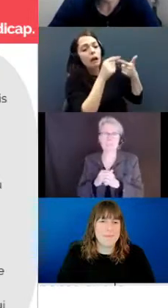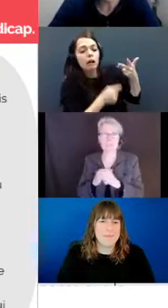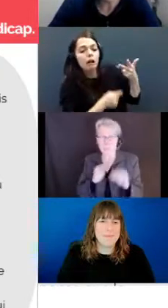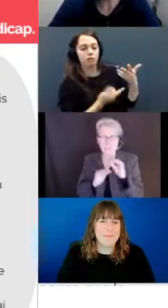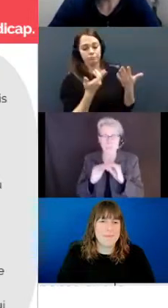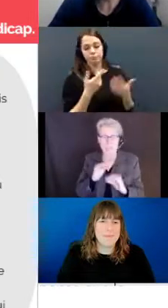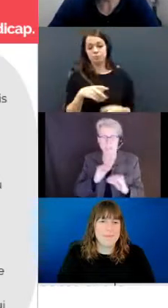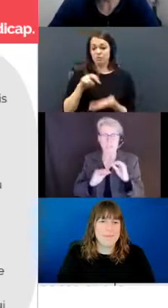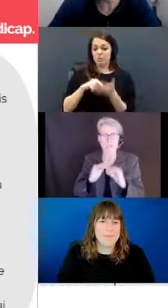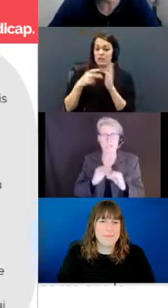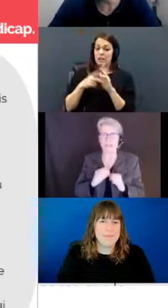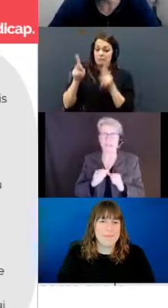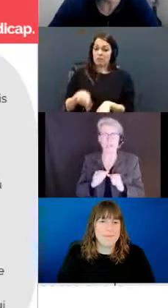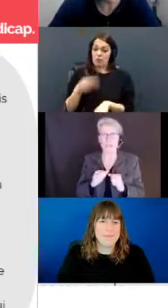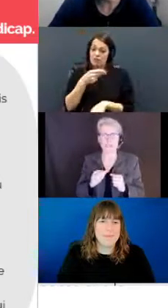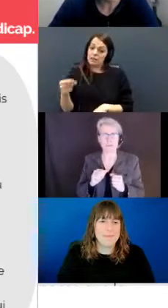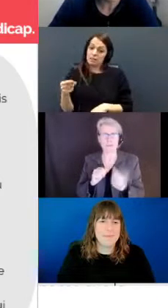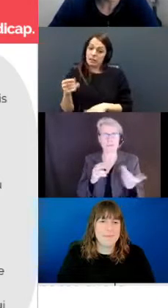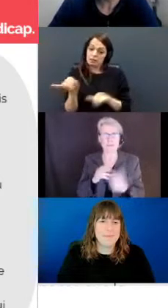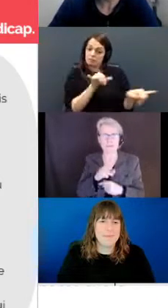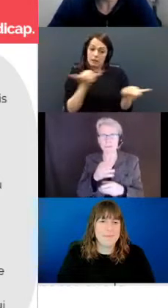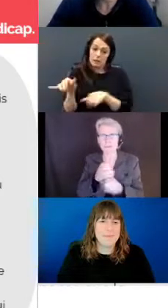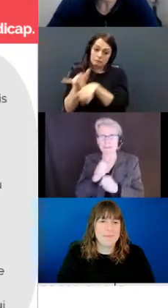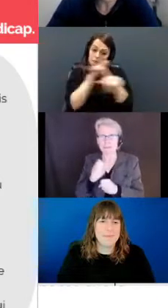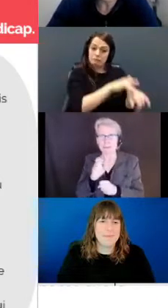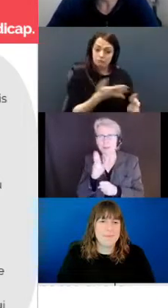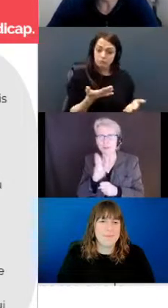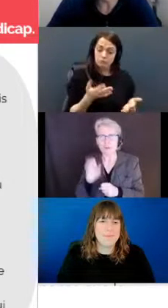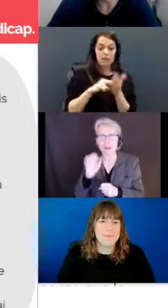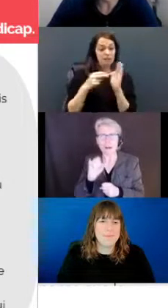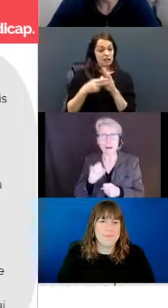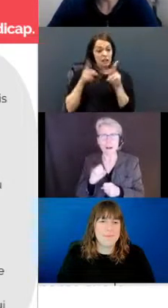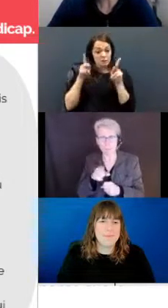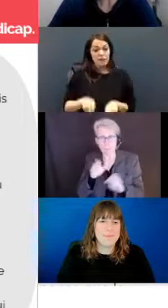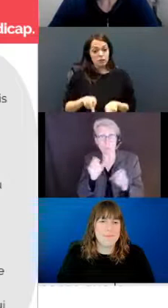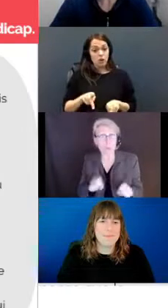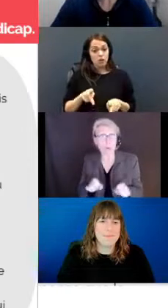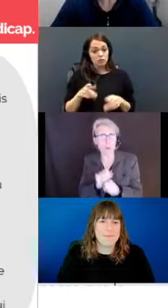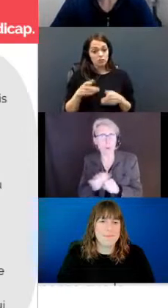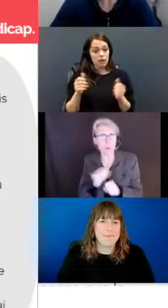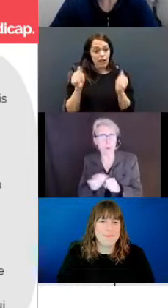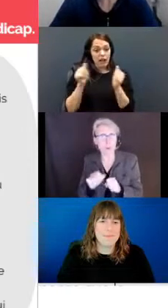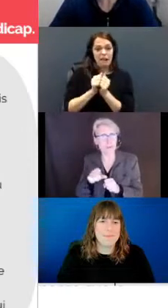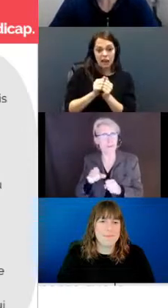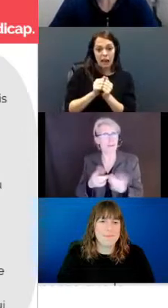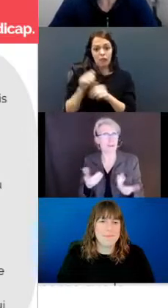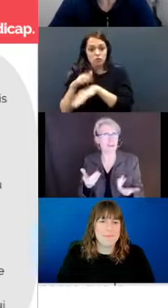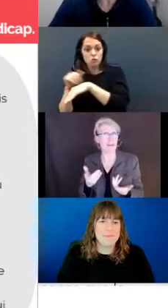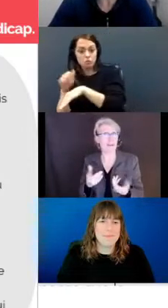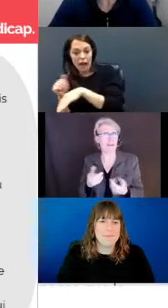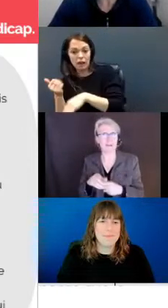to see people on ui many of which who could be working getting more than those who have no choice